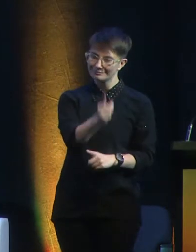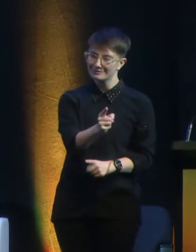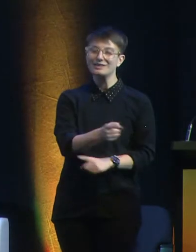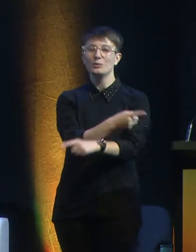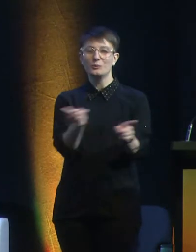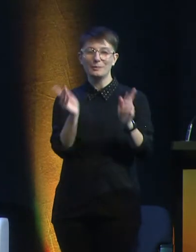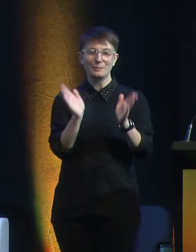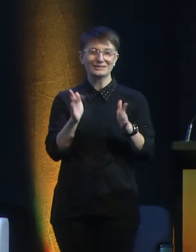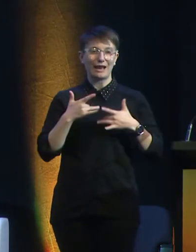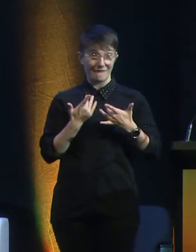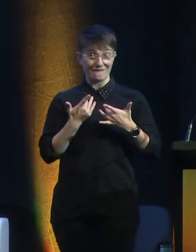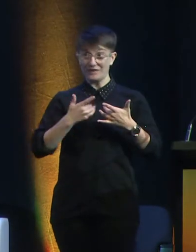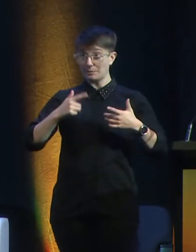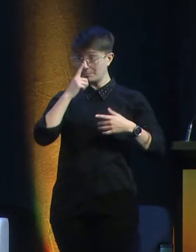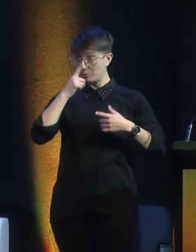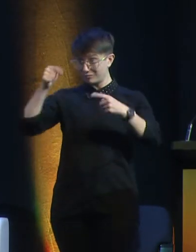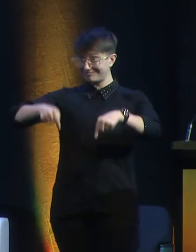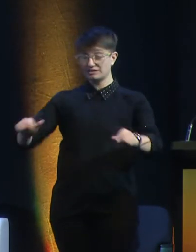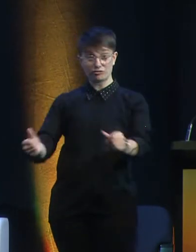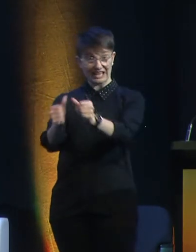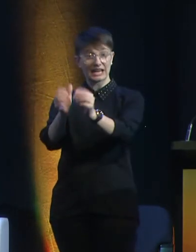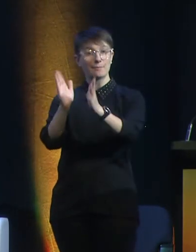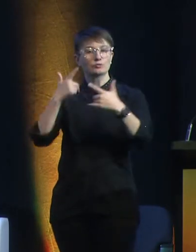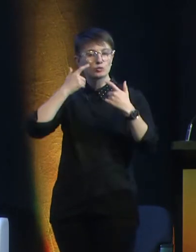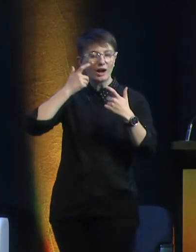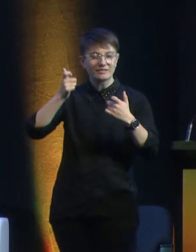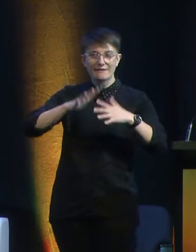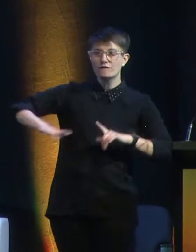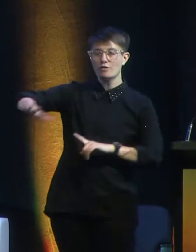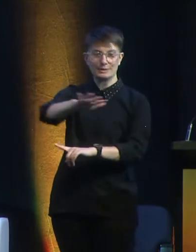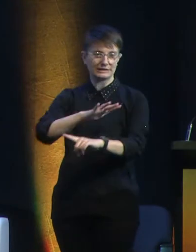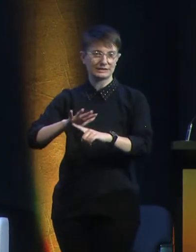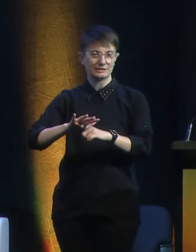of Taranaki we must look after our environment. That kaitiakitanga, when we go to the beach,